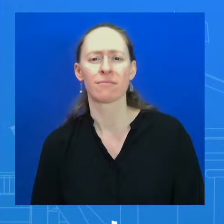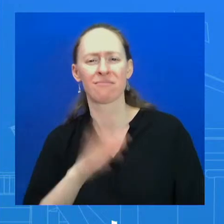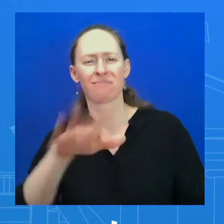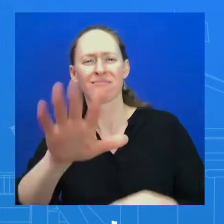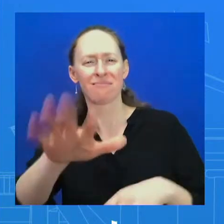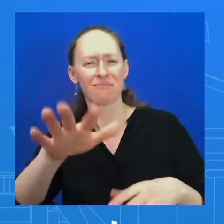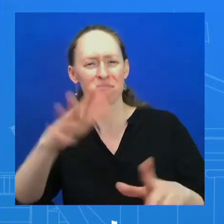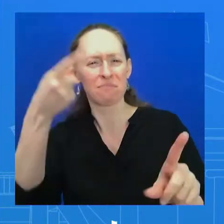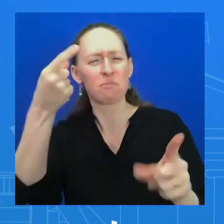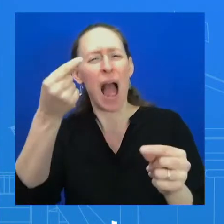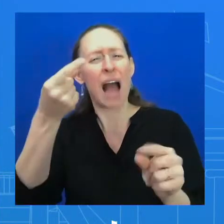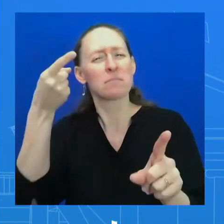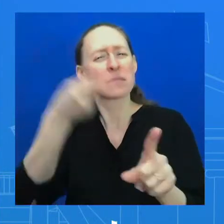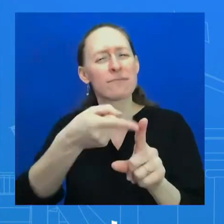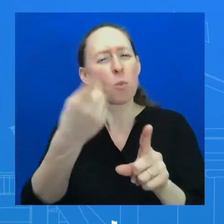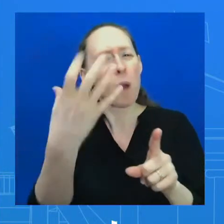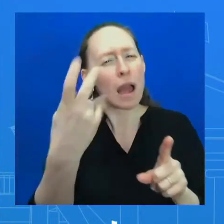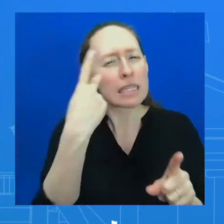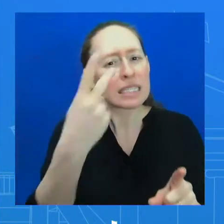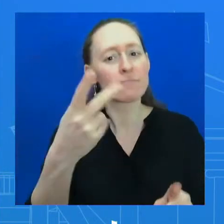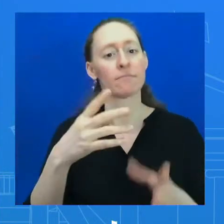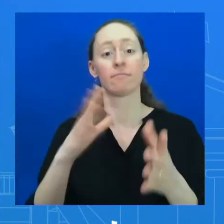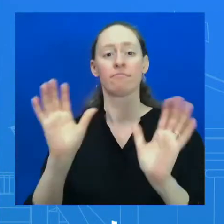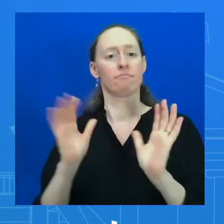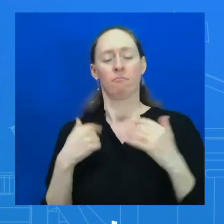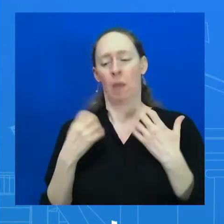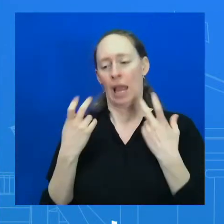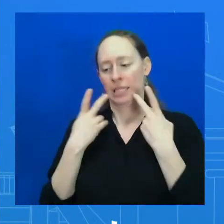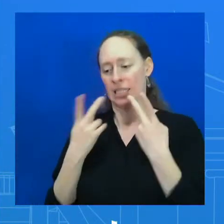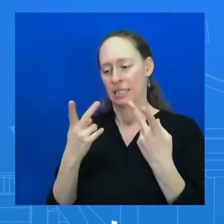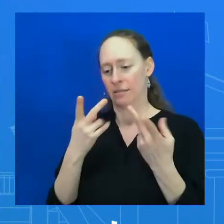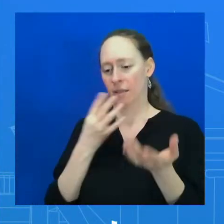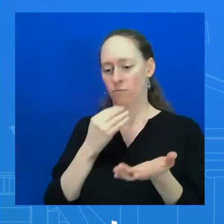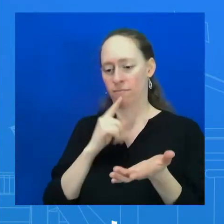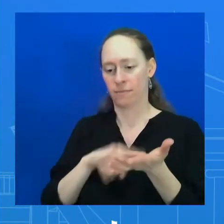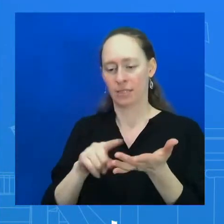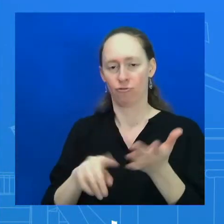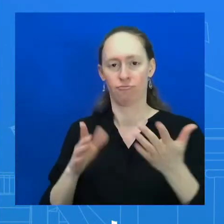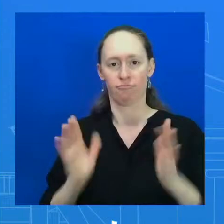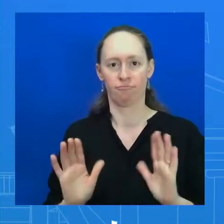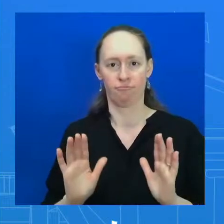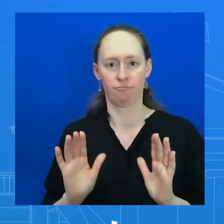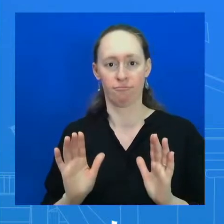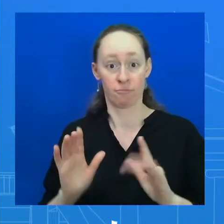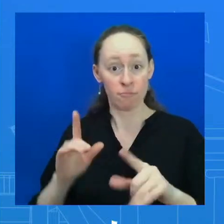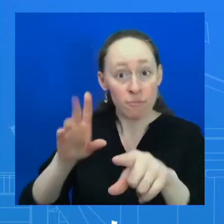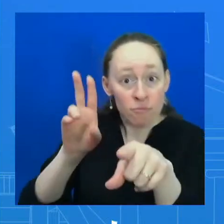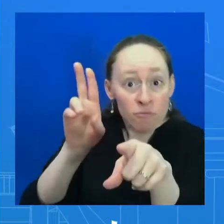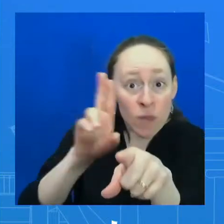The Press: Okay. And the changes -- can you detail what changes that the U.S. would like to see Israel make as a result? And what even makes you think